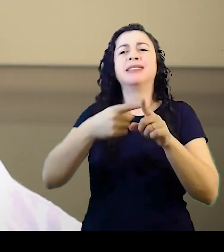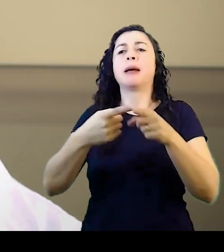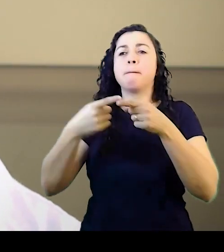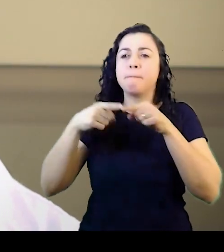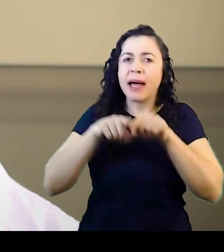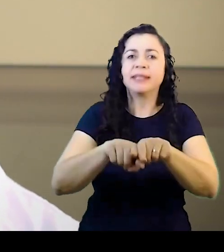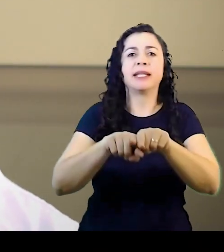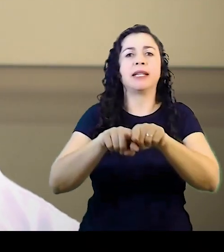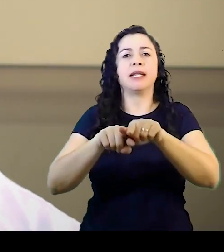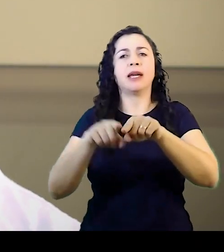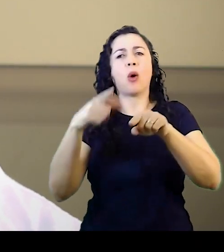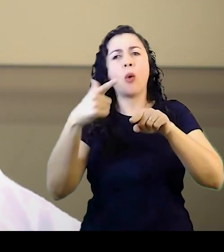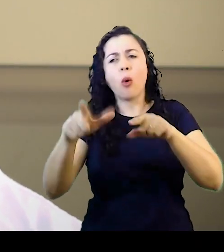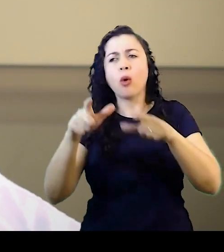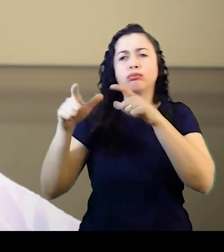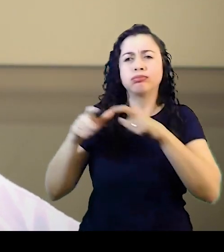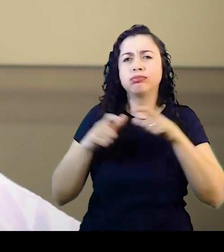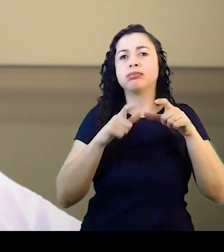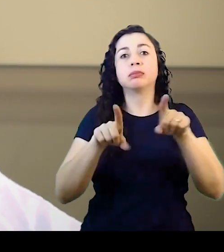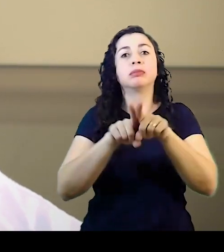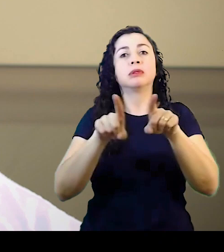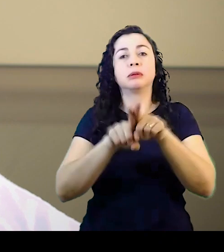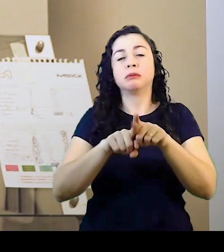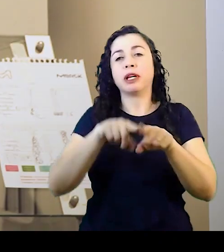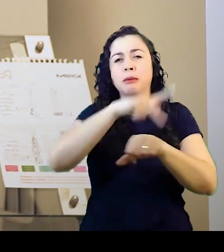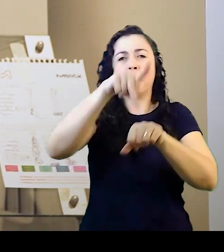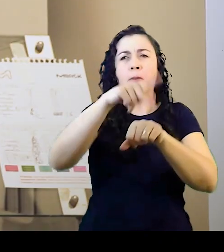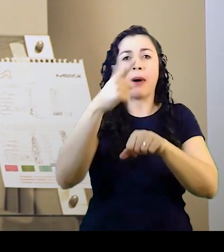outside Brazil such as the University of Oxford.